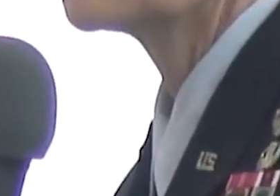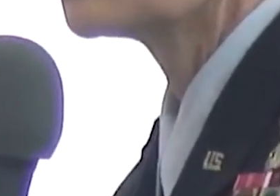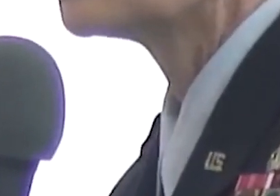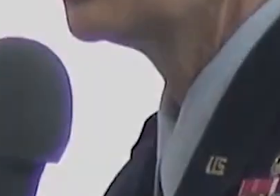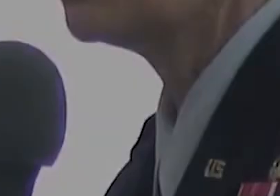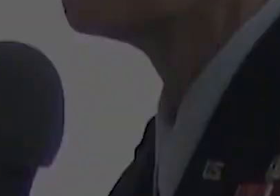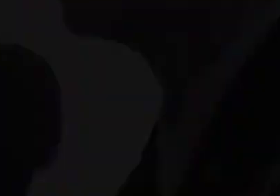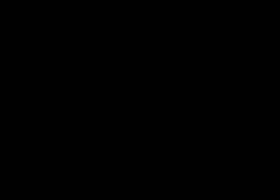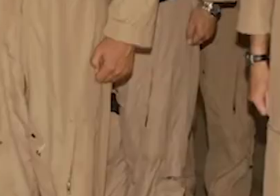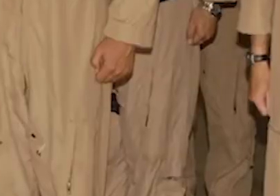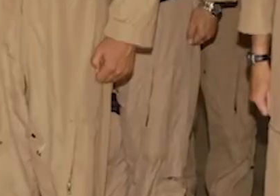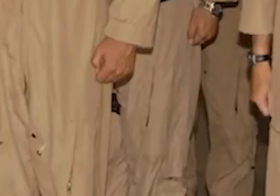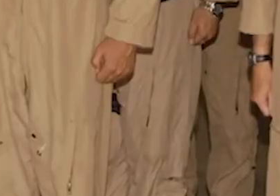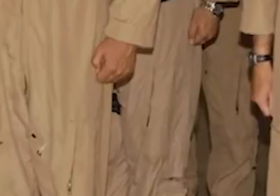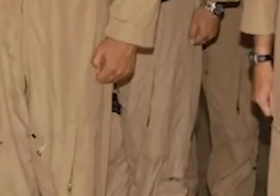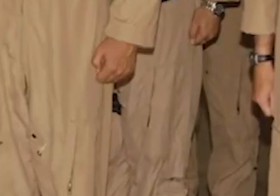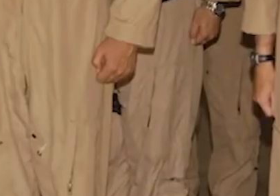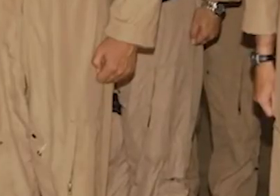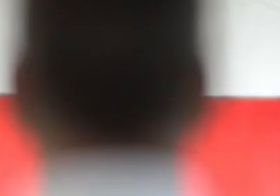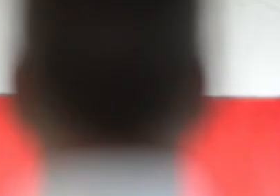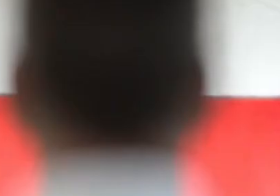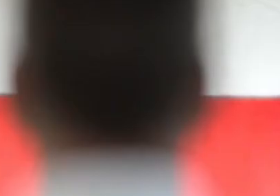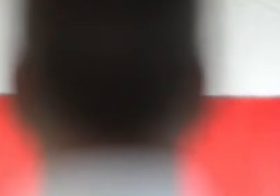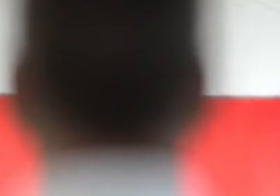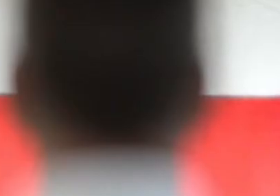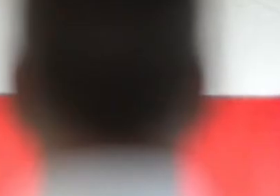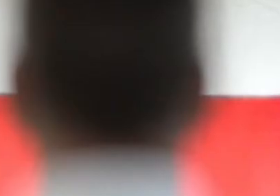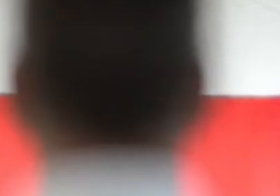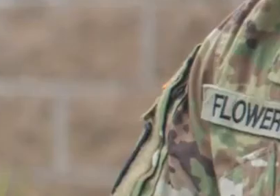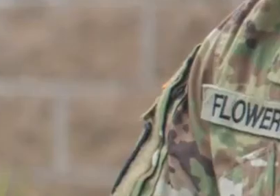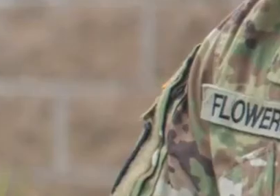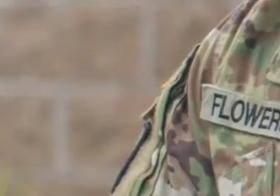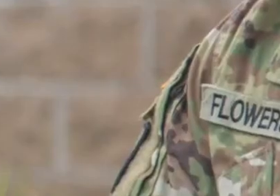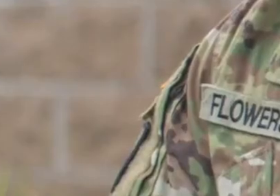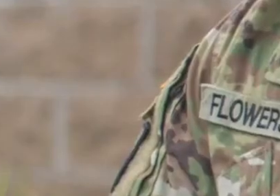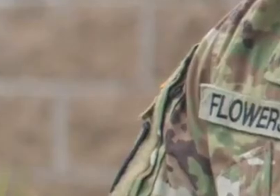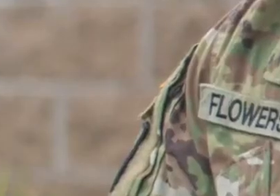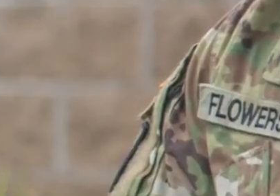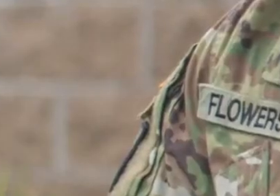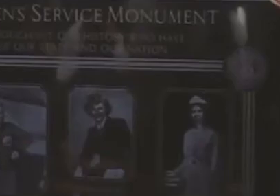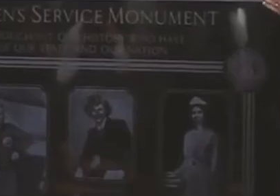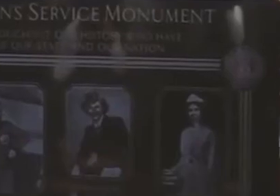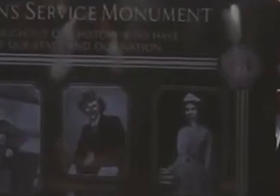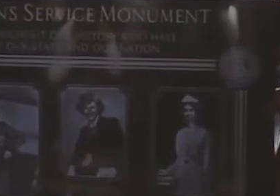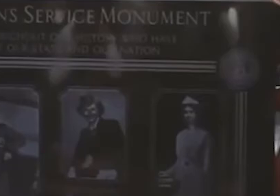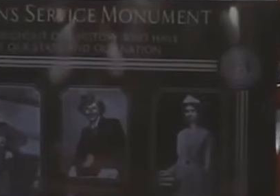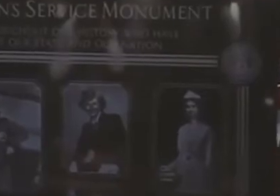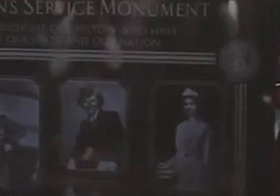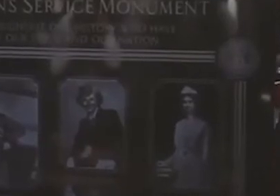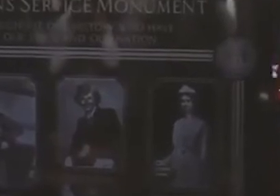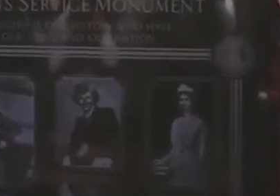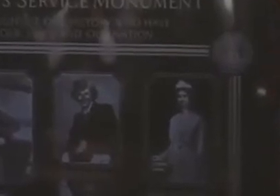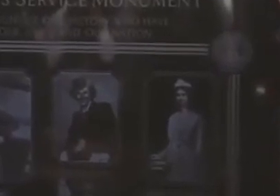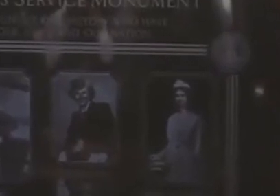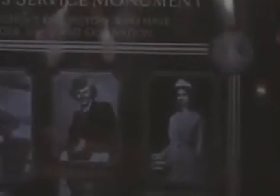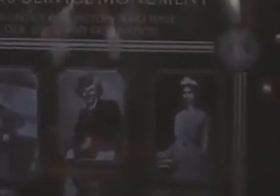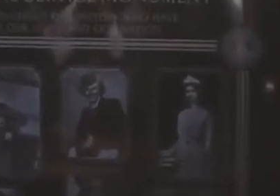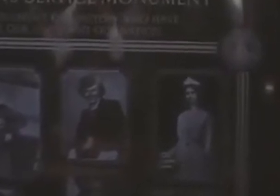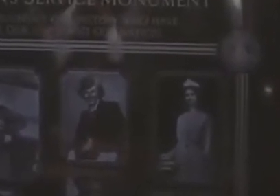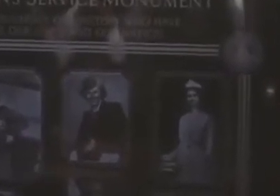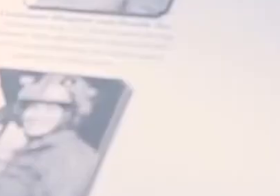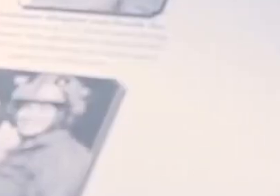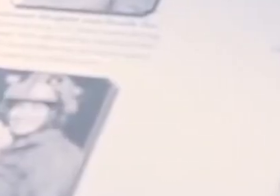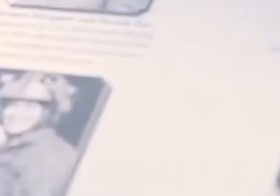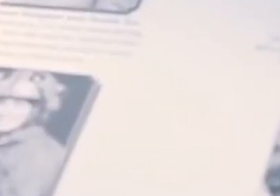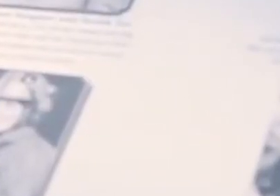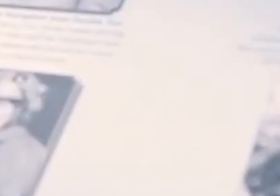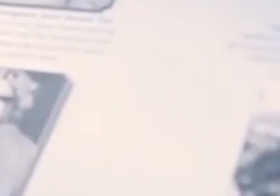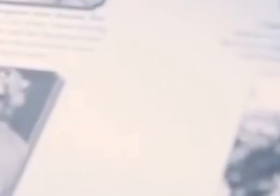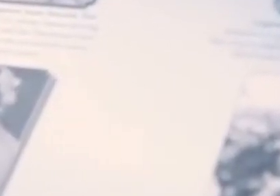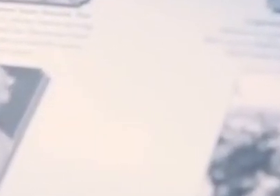team. As I'm getting towards the end, and as we're doing this ceremony, you think about your career,